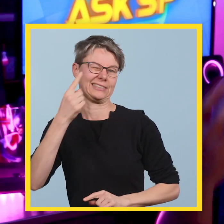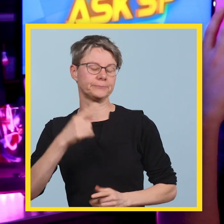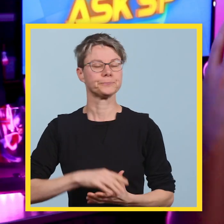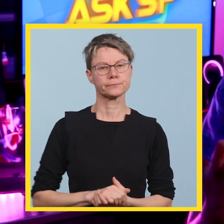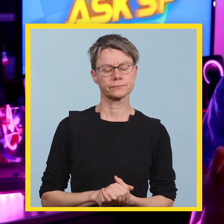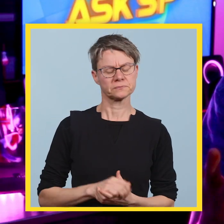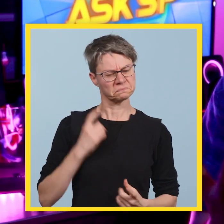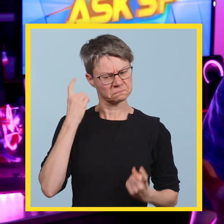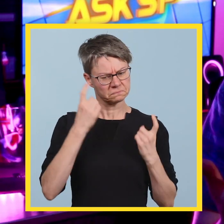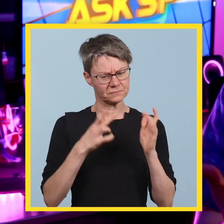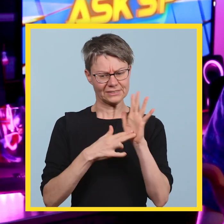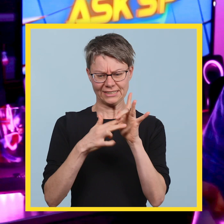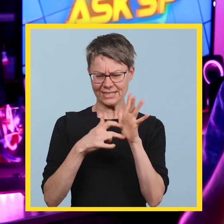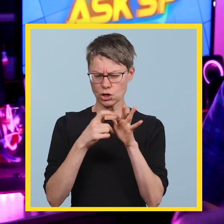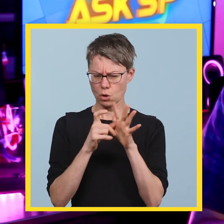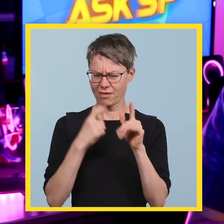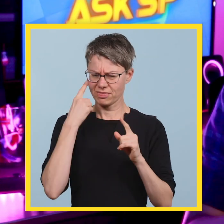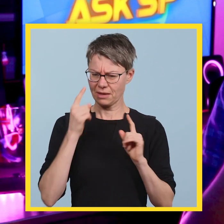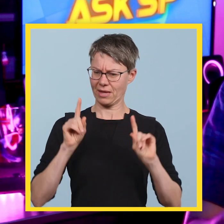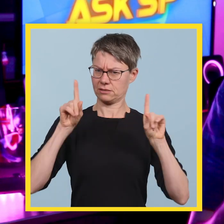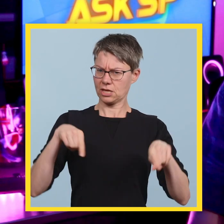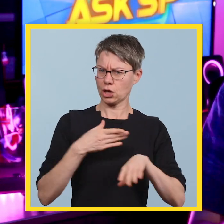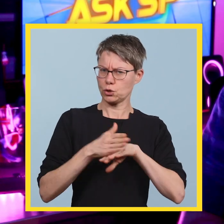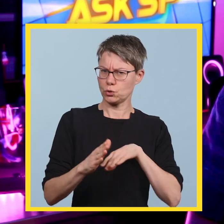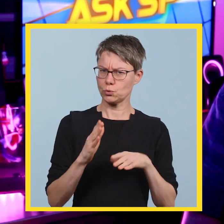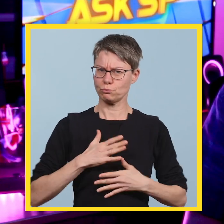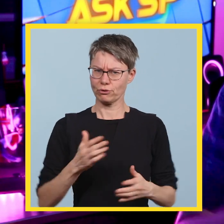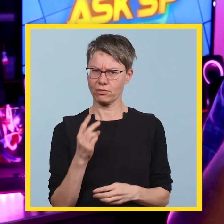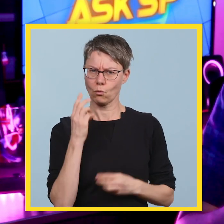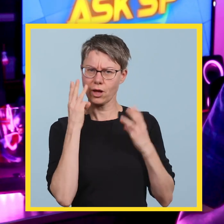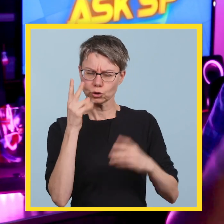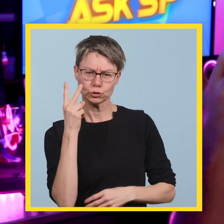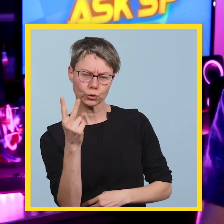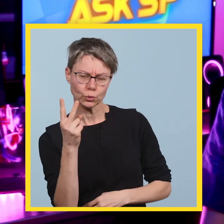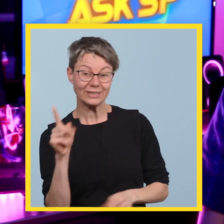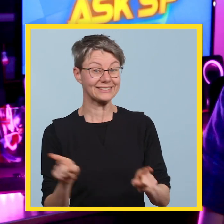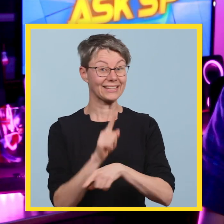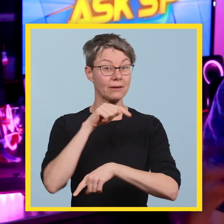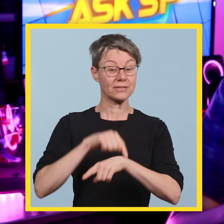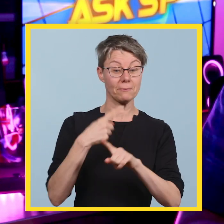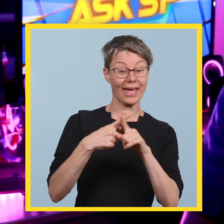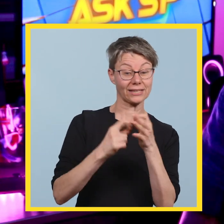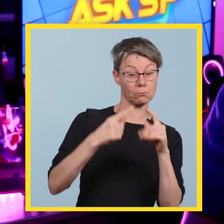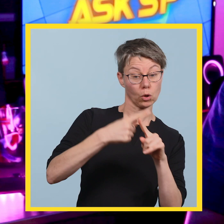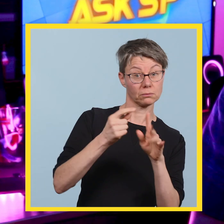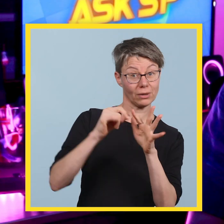I wonder if Nintendo are thinking of launching it when the new next-gen consoles for X-Box and PlayStation are due out at the end of the year -